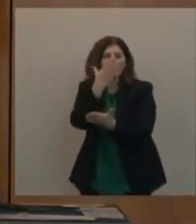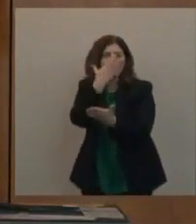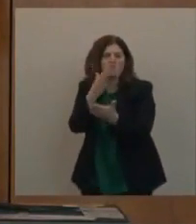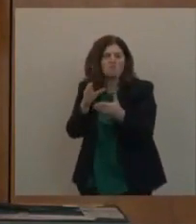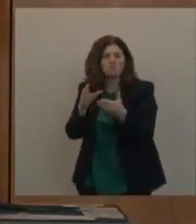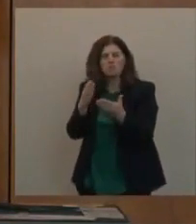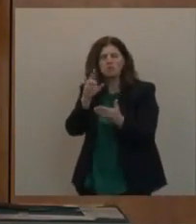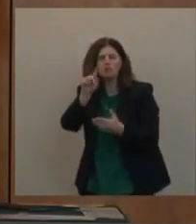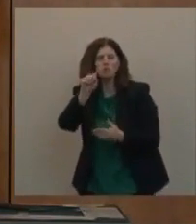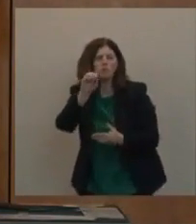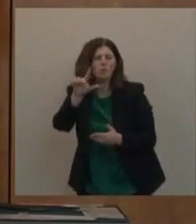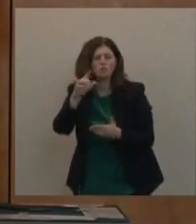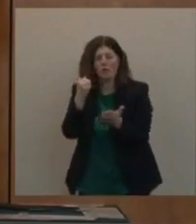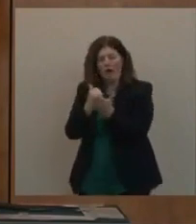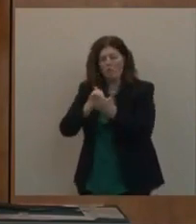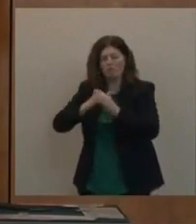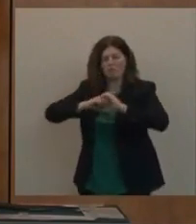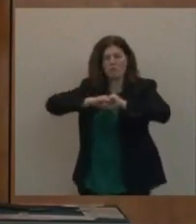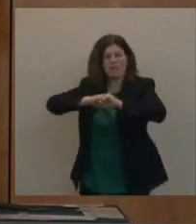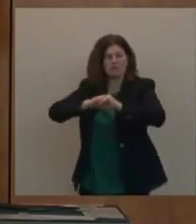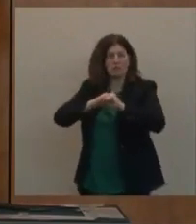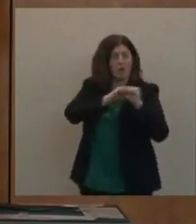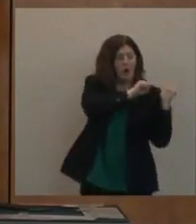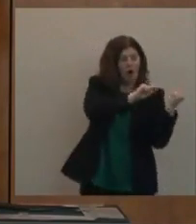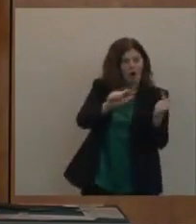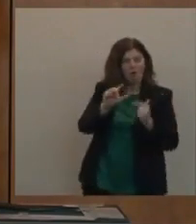AGAIN, N MEXICO, WE ARE ALL IN THIS TOGETHER.